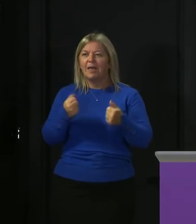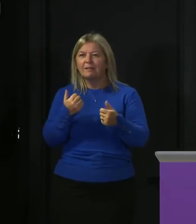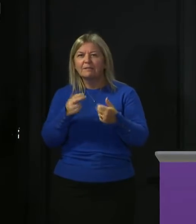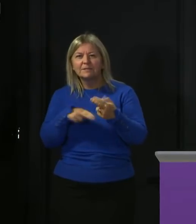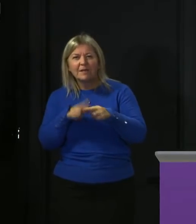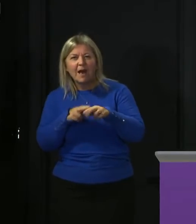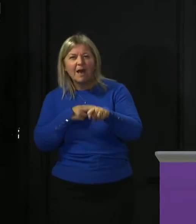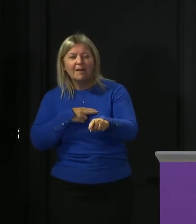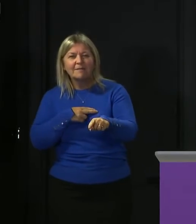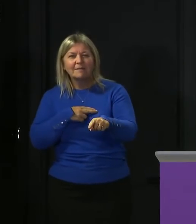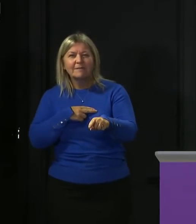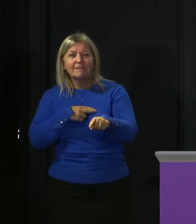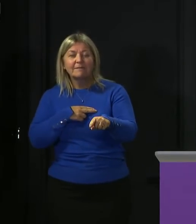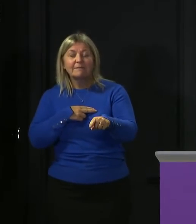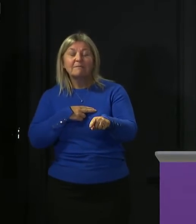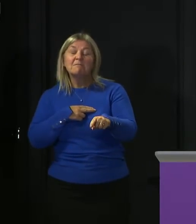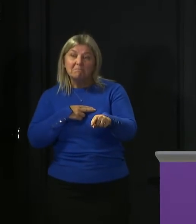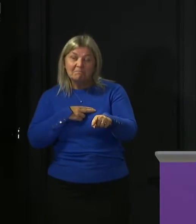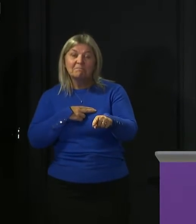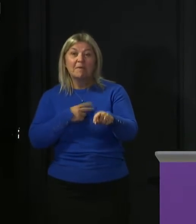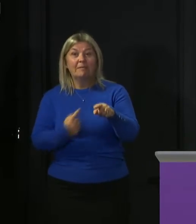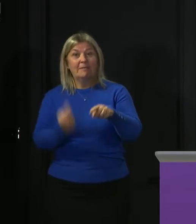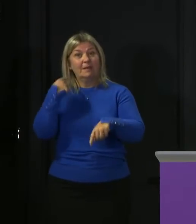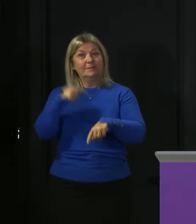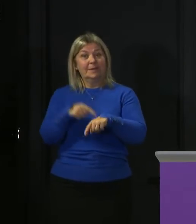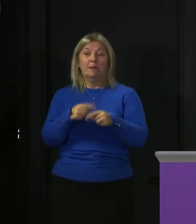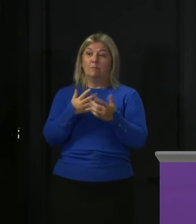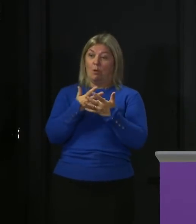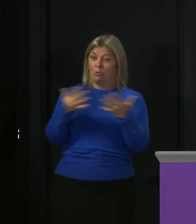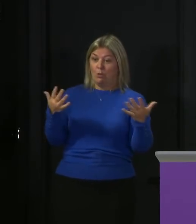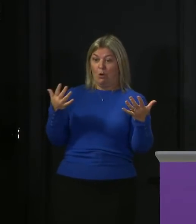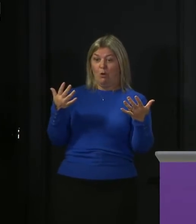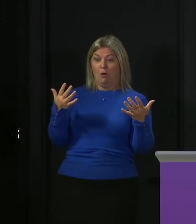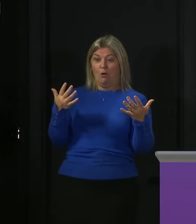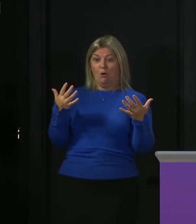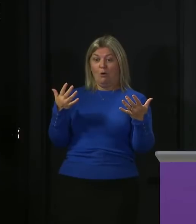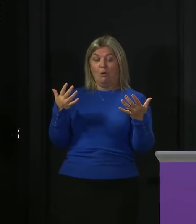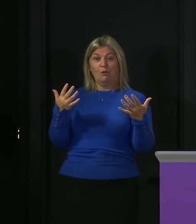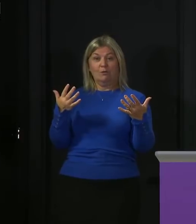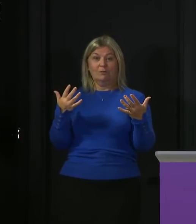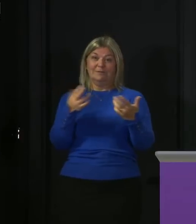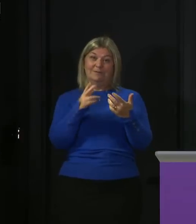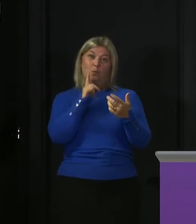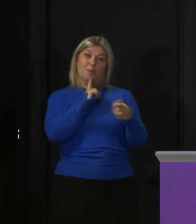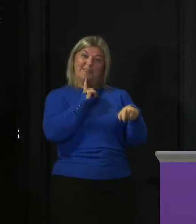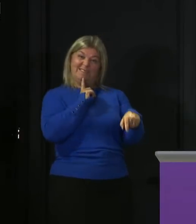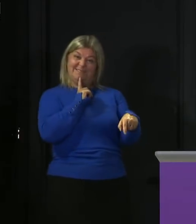obviously, but often disproportionately the workforce in these frontline areas are female and